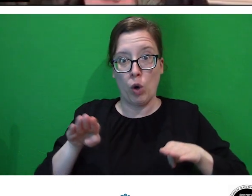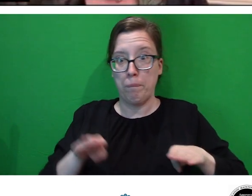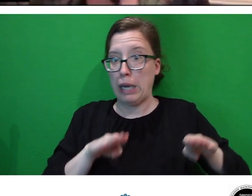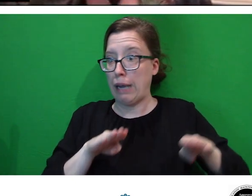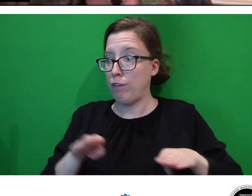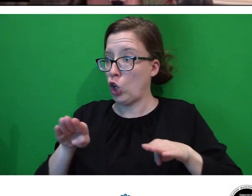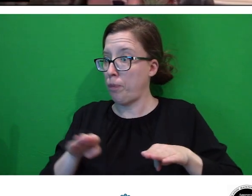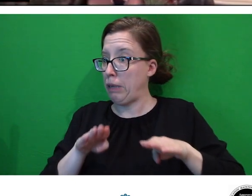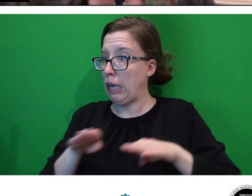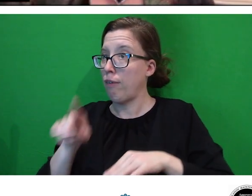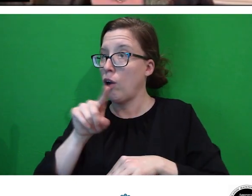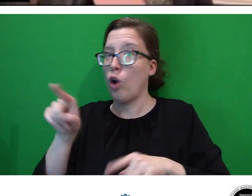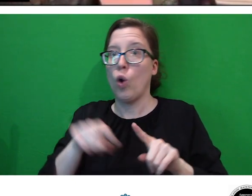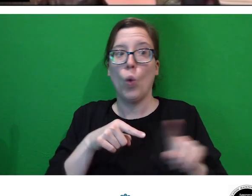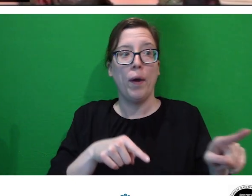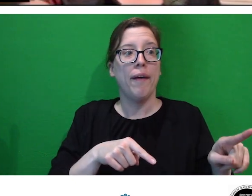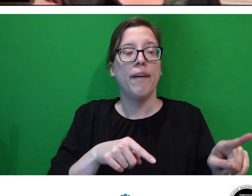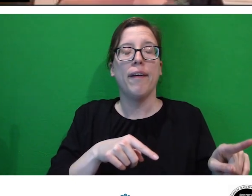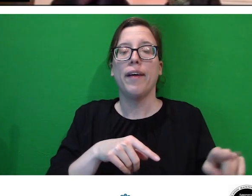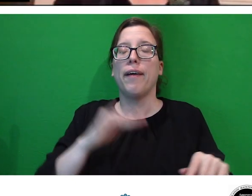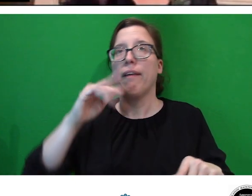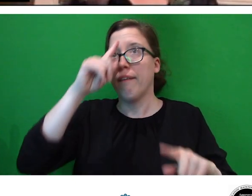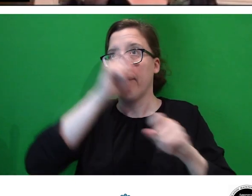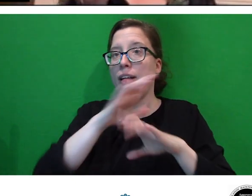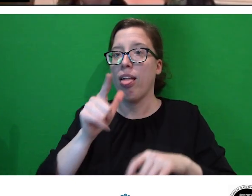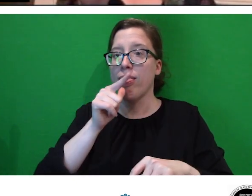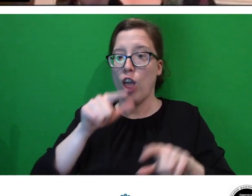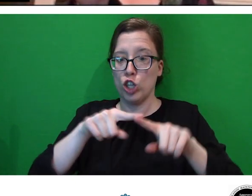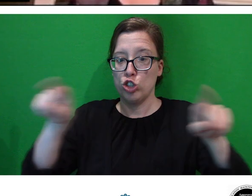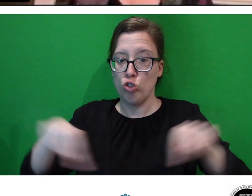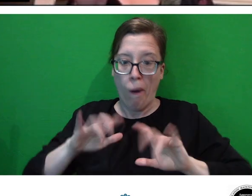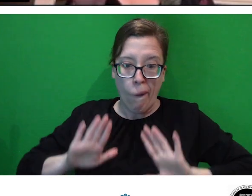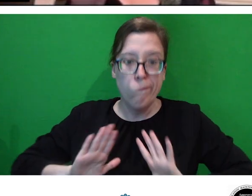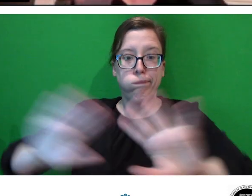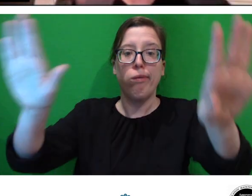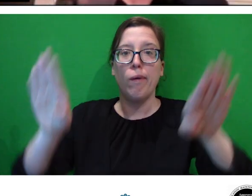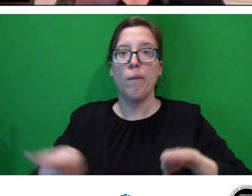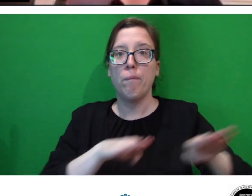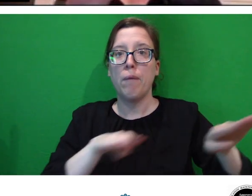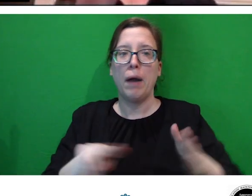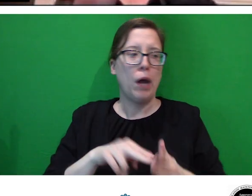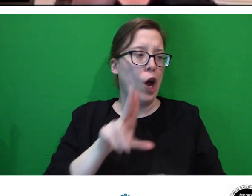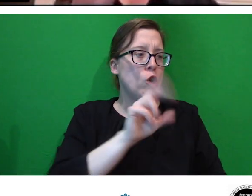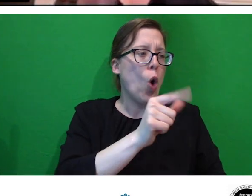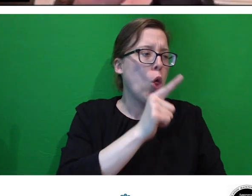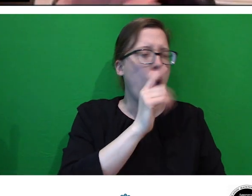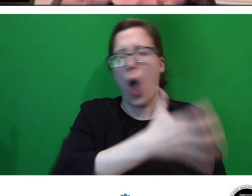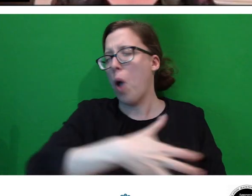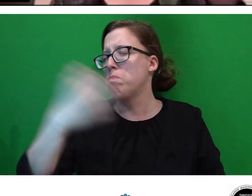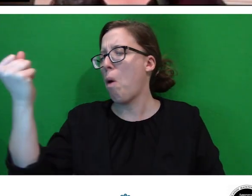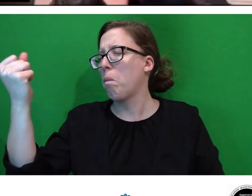It is. But are you going to put up a filter that says, behavior, behavior, behavior. So when the